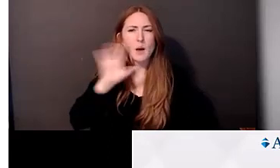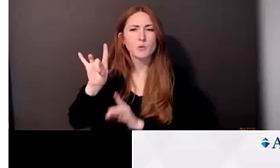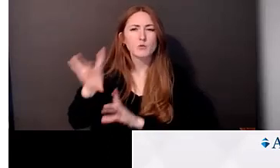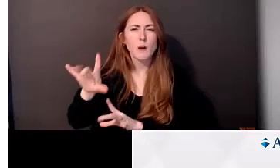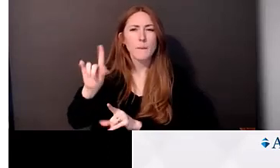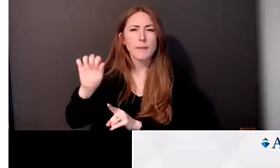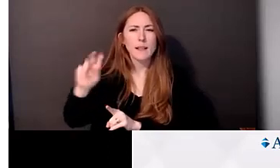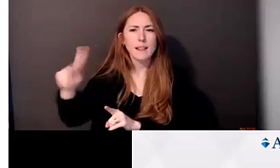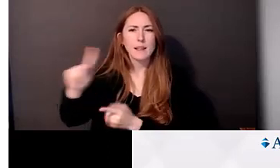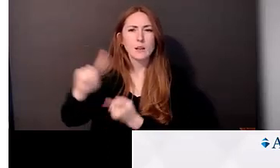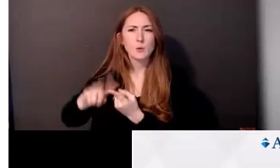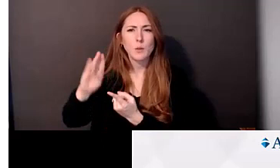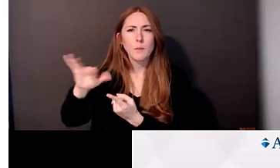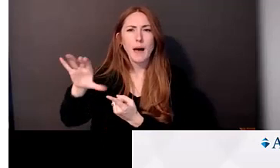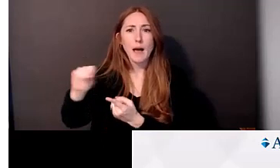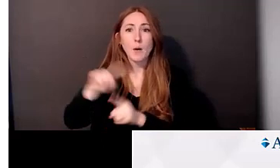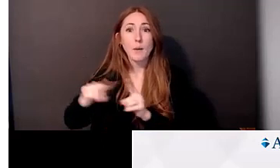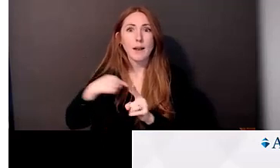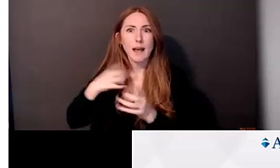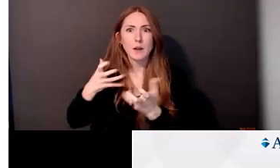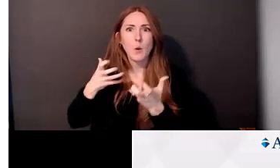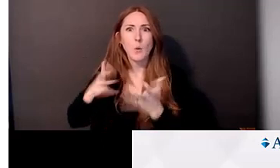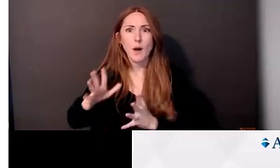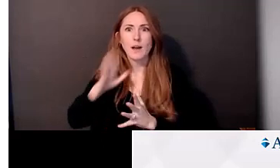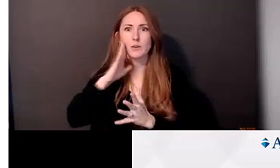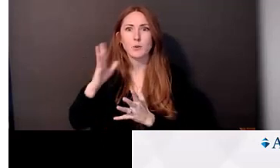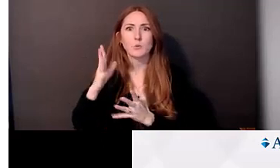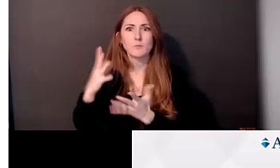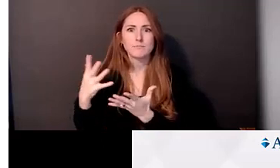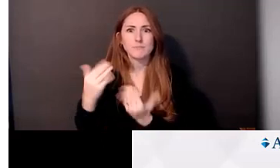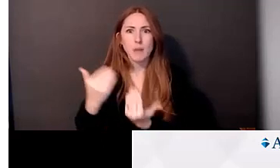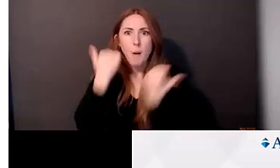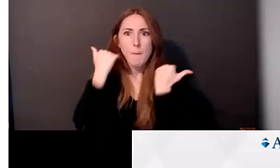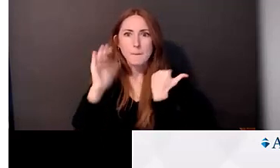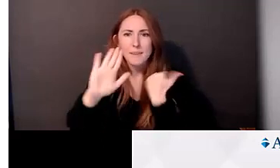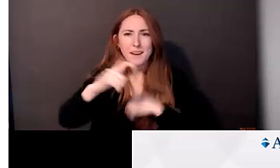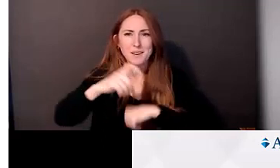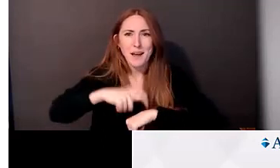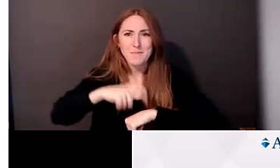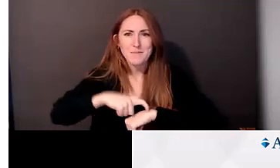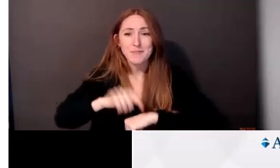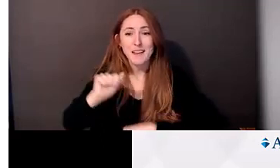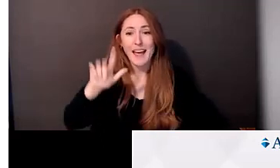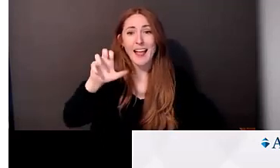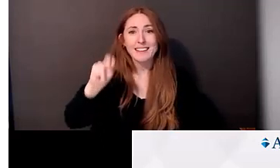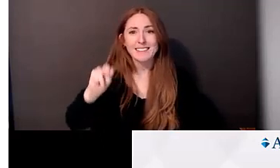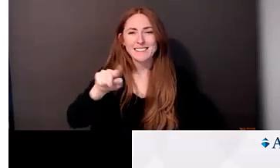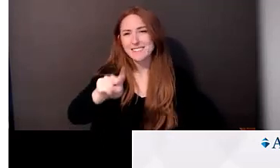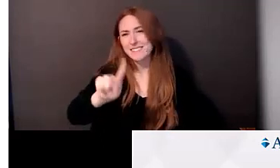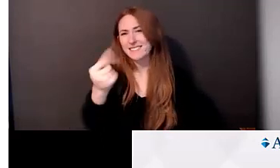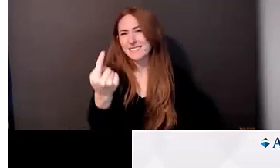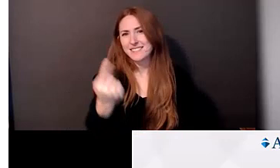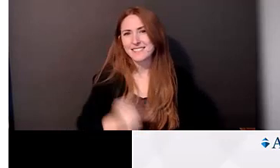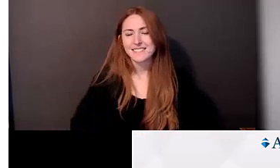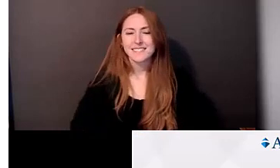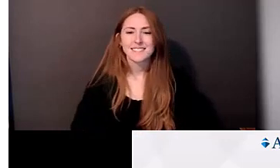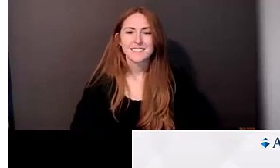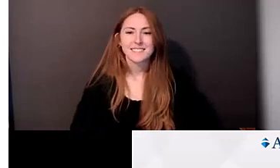But I don't want to cut into their presentation time. So I think Alison, yep, you're on first. Thank you, everyone.